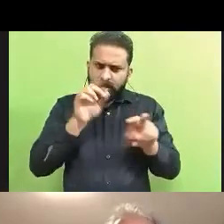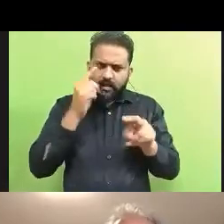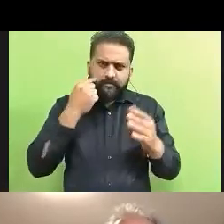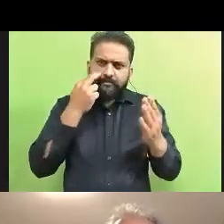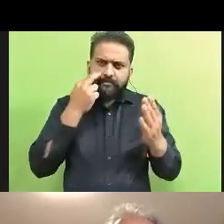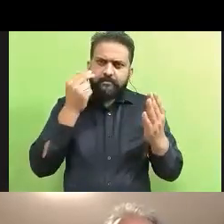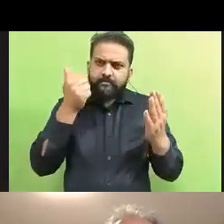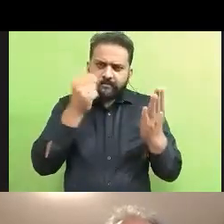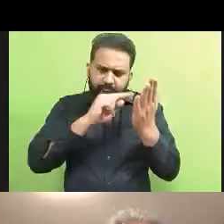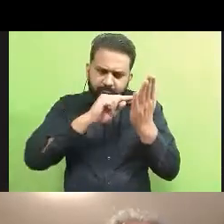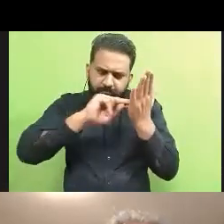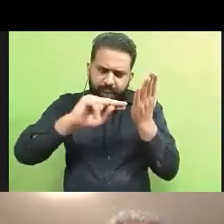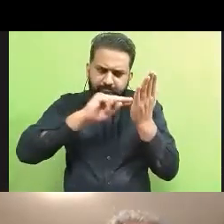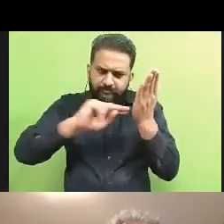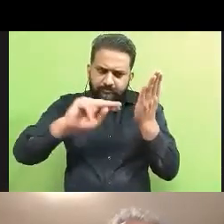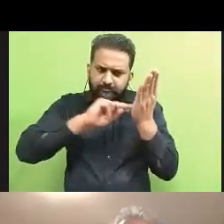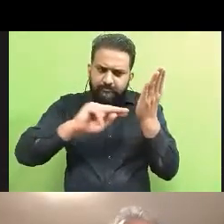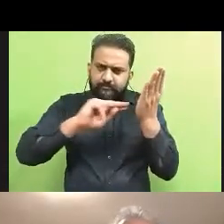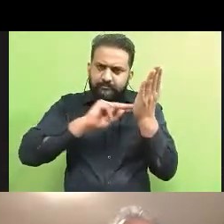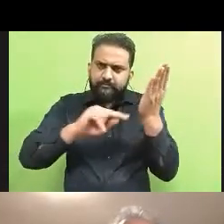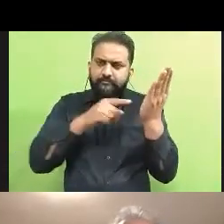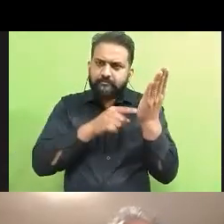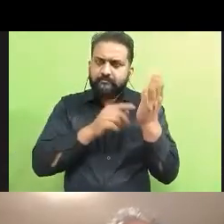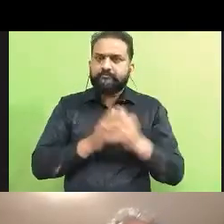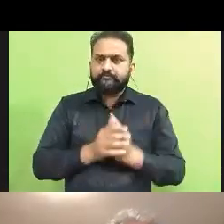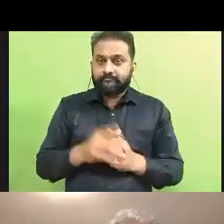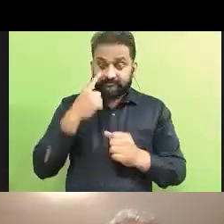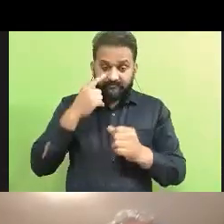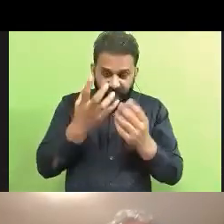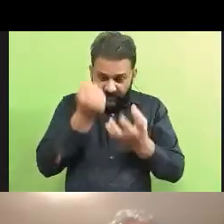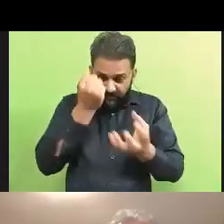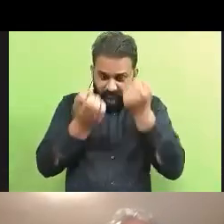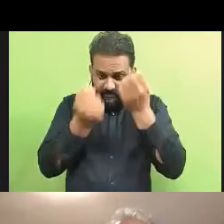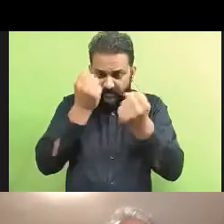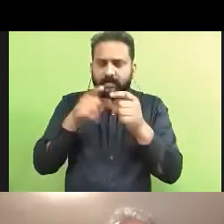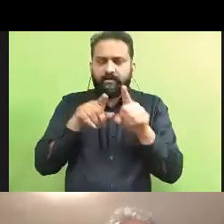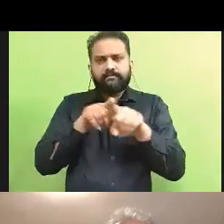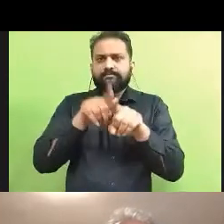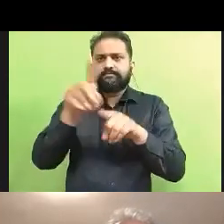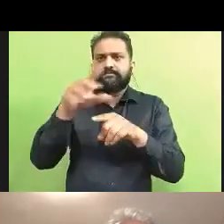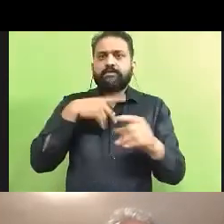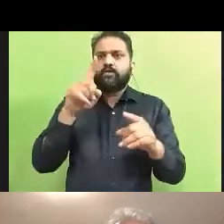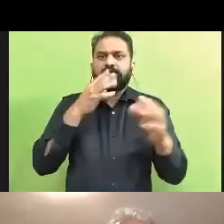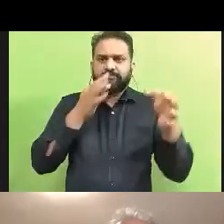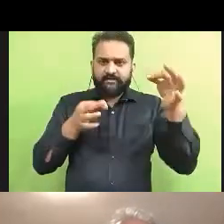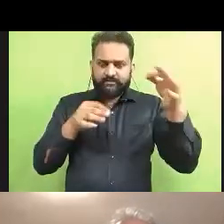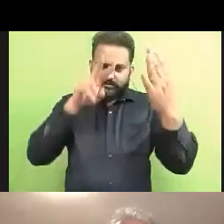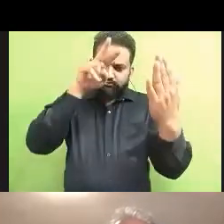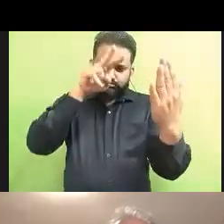that one when you find that say for example you read one page then you just think about